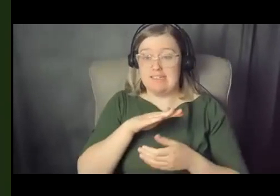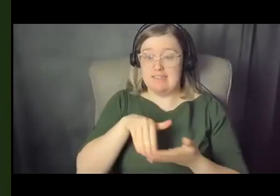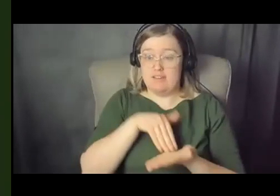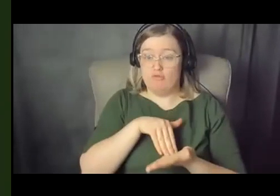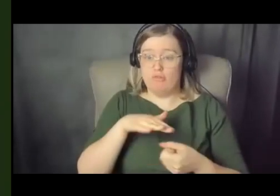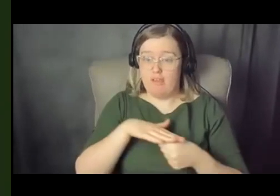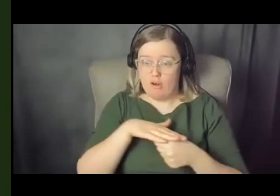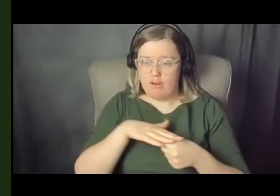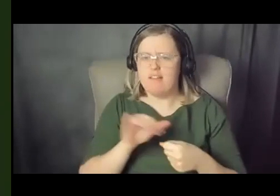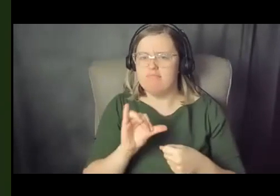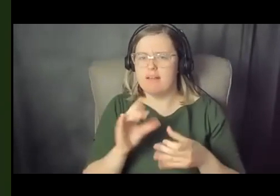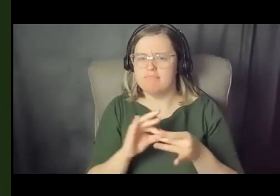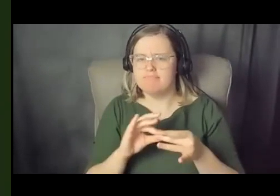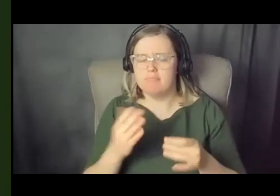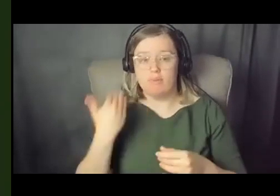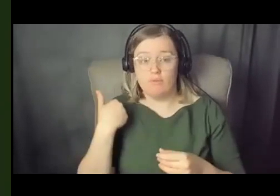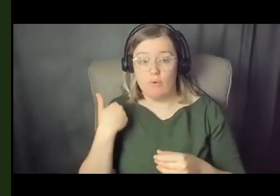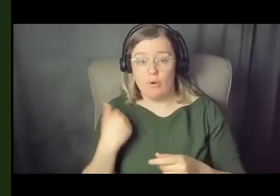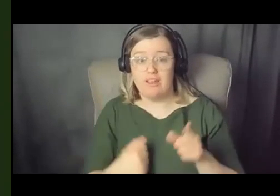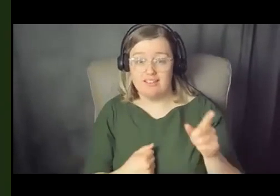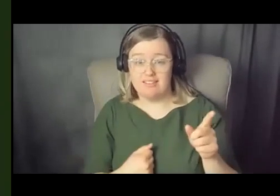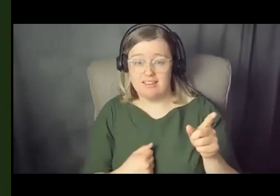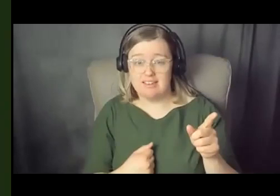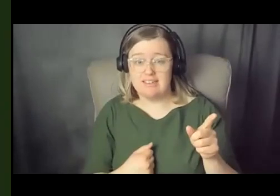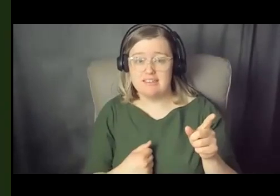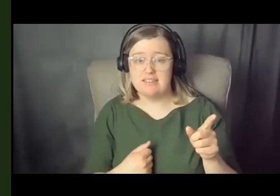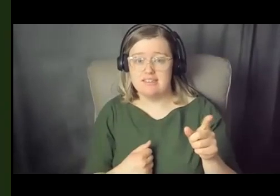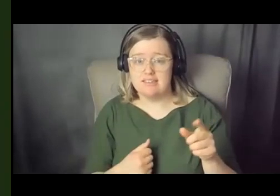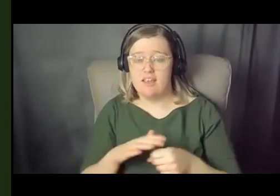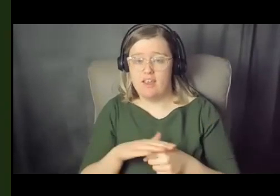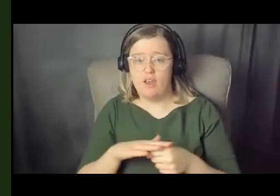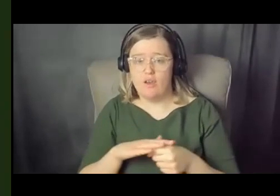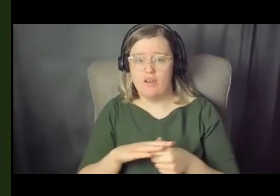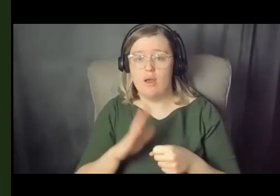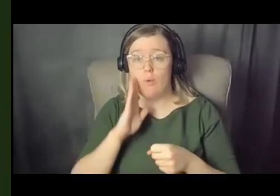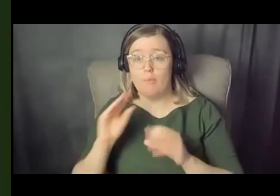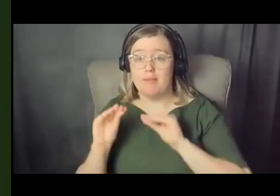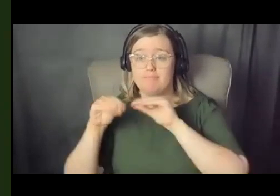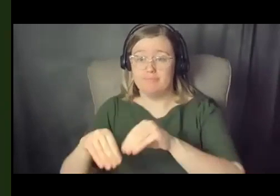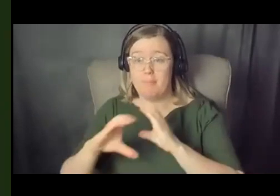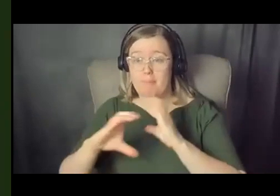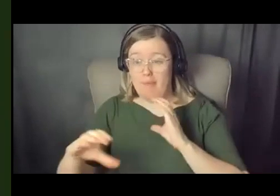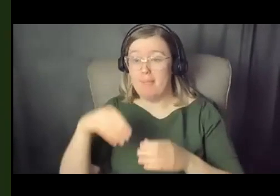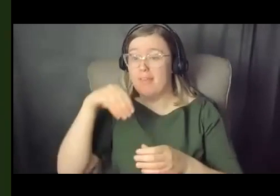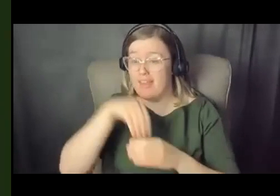said before, this area here will be actually installing pipe in the roadway itself.